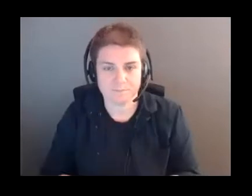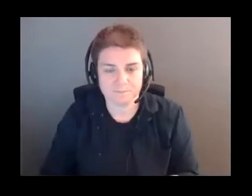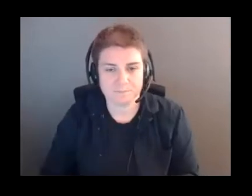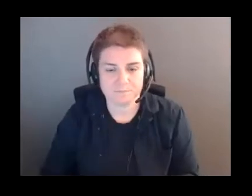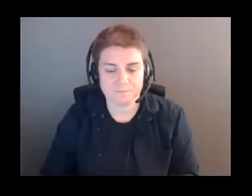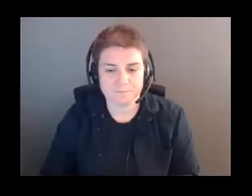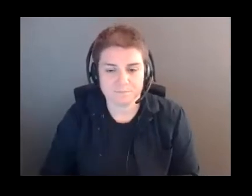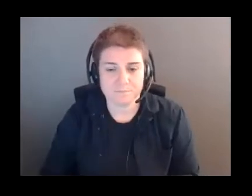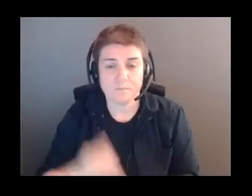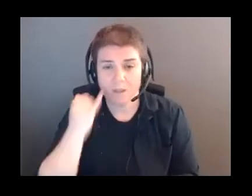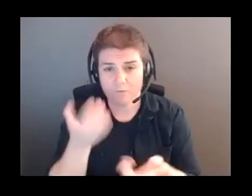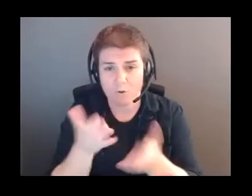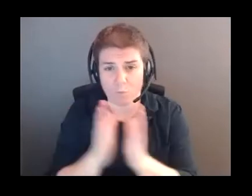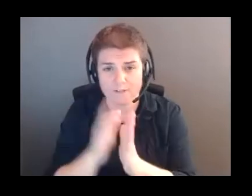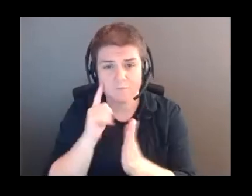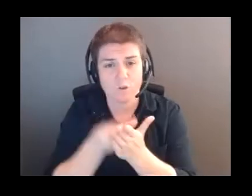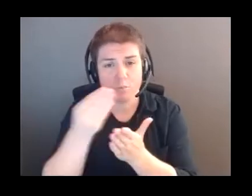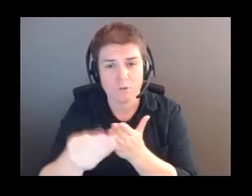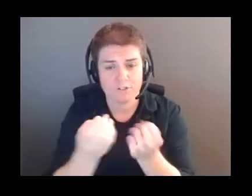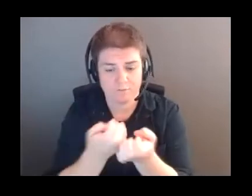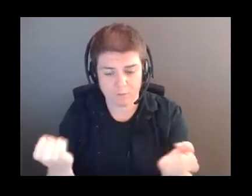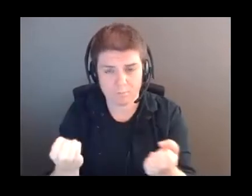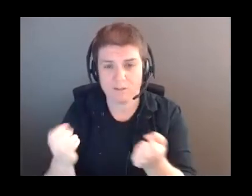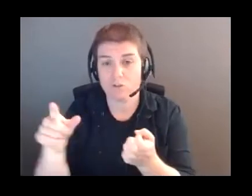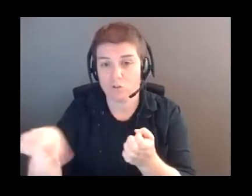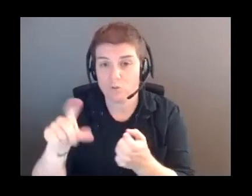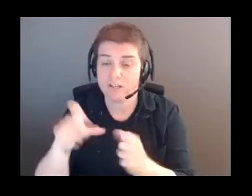a request for the purchase of equipment you will need to demonstrate a strong and clear